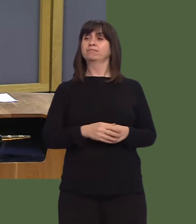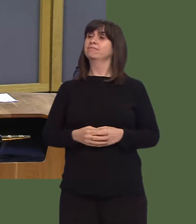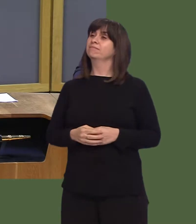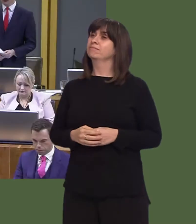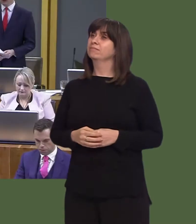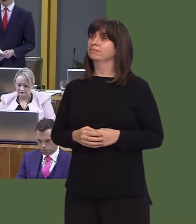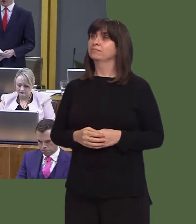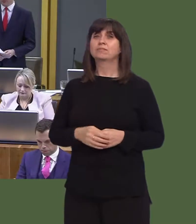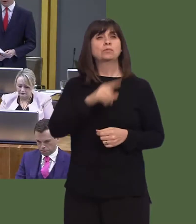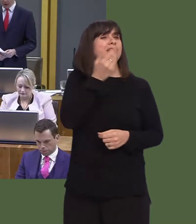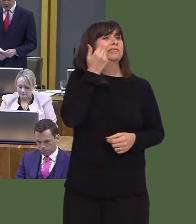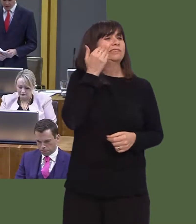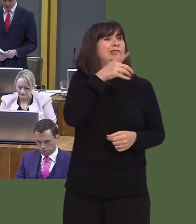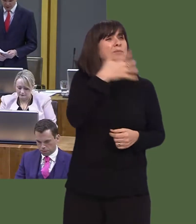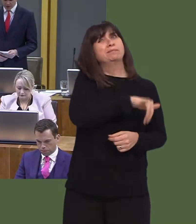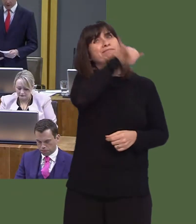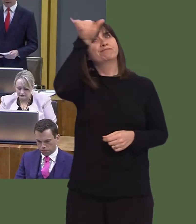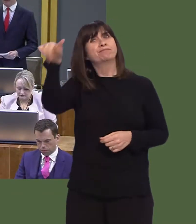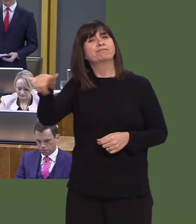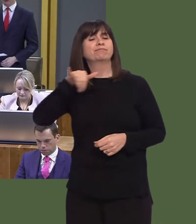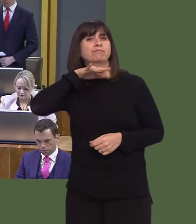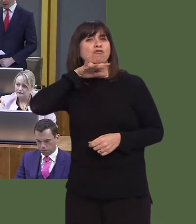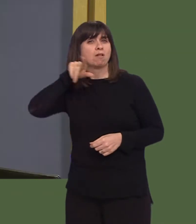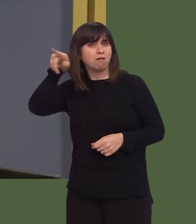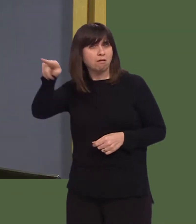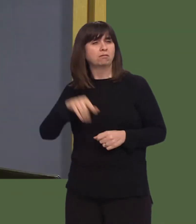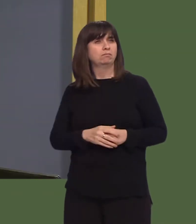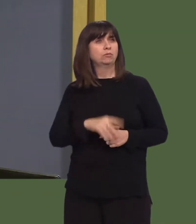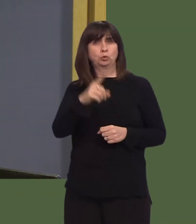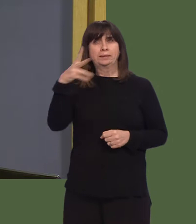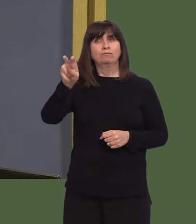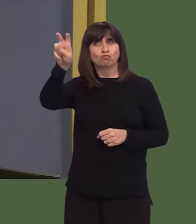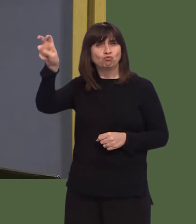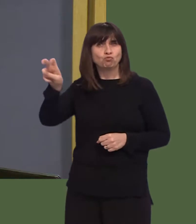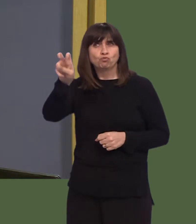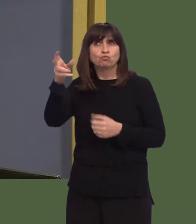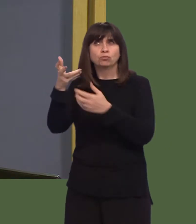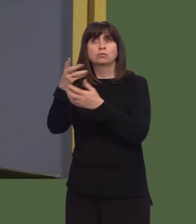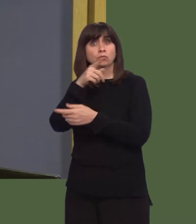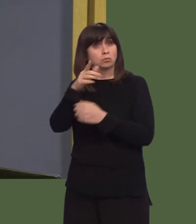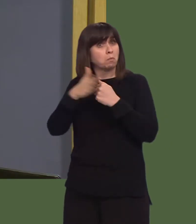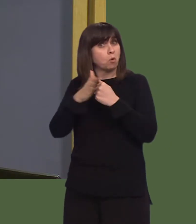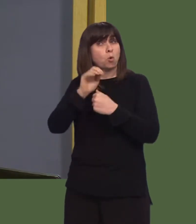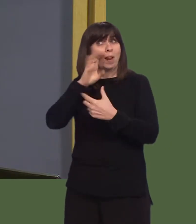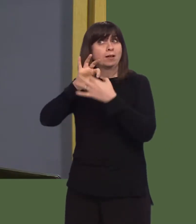Following his recent trip to the USA, what plans does the First Minister have to further engage the Welsh diaspora?